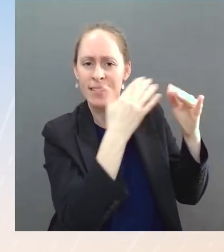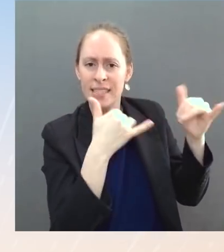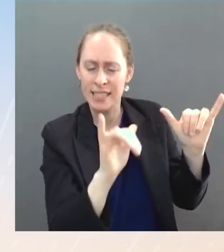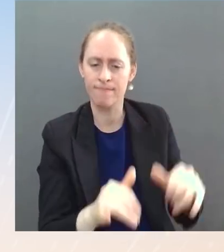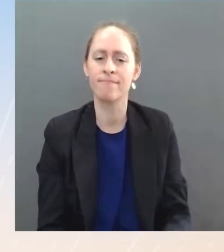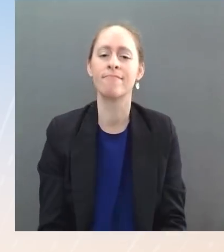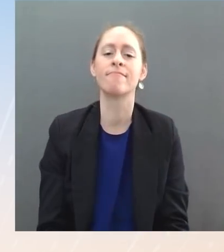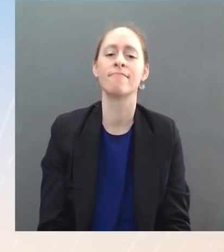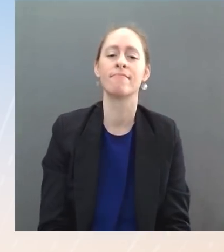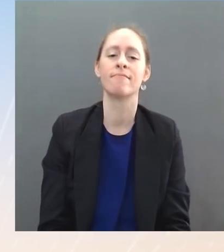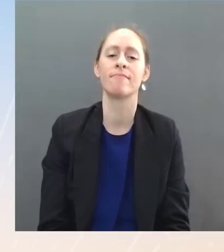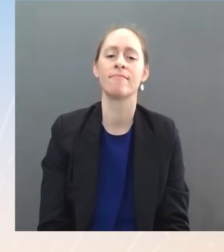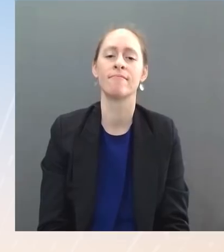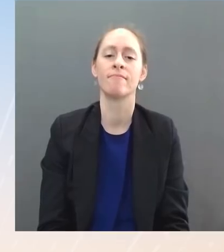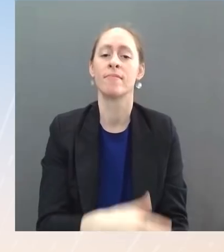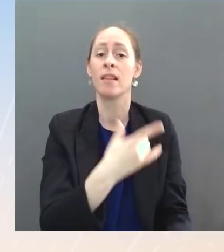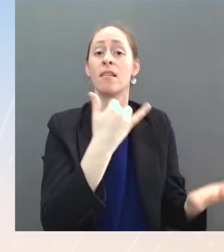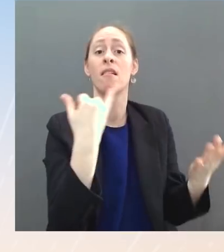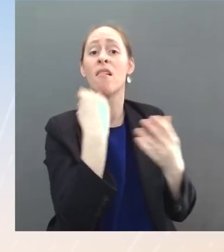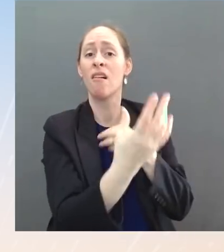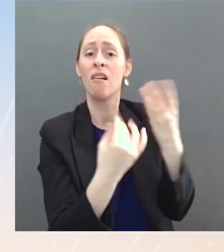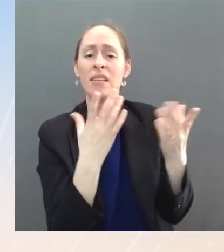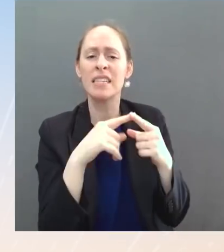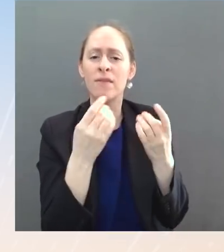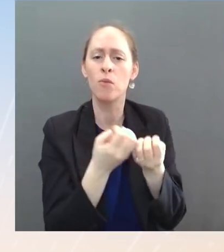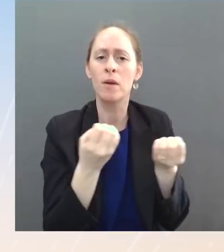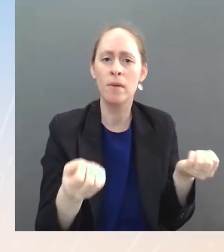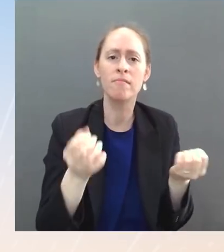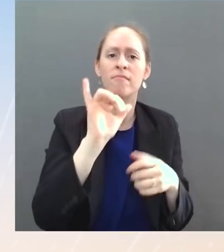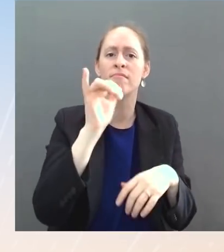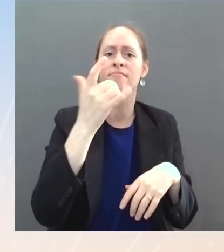to cause military and economic damage -- and, frankly, to cause terror,